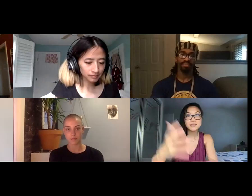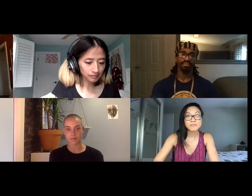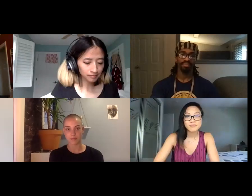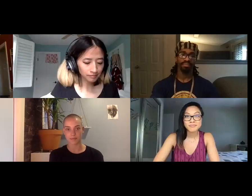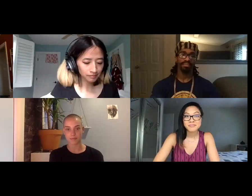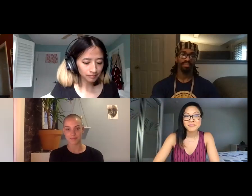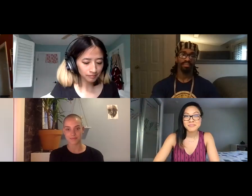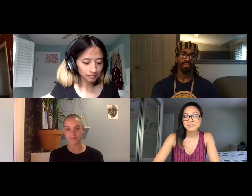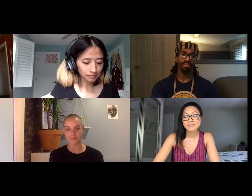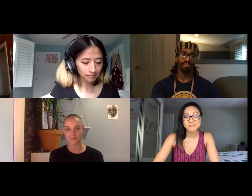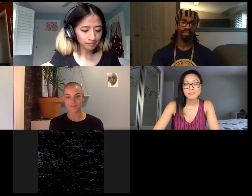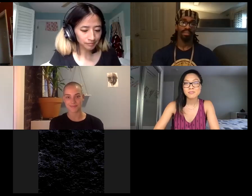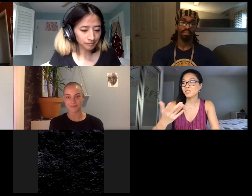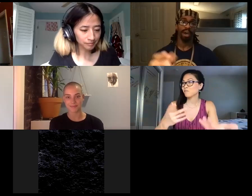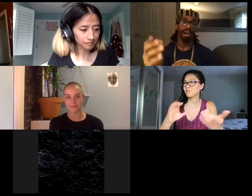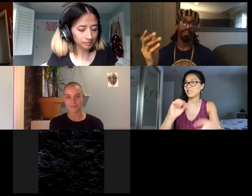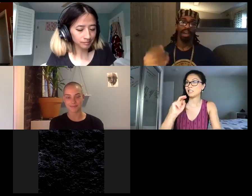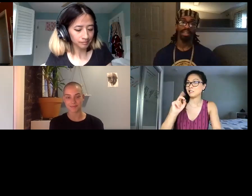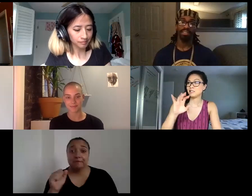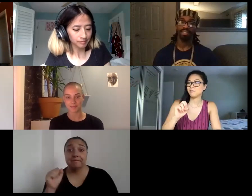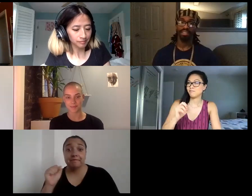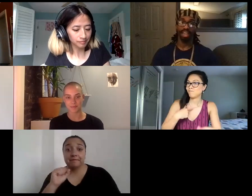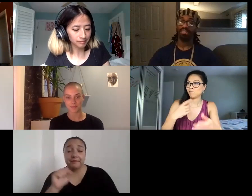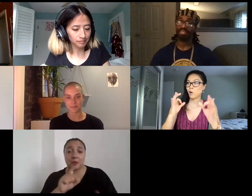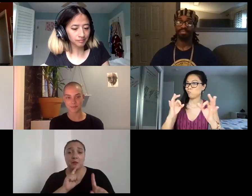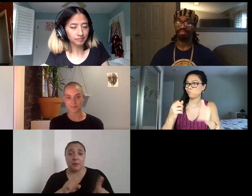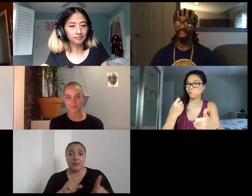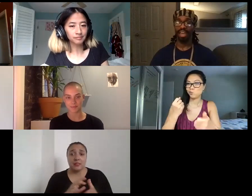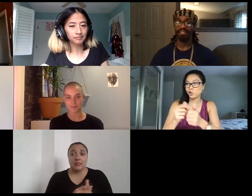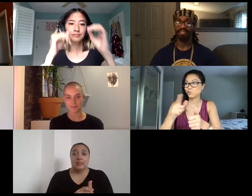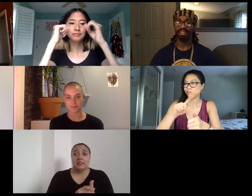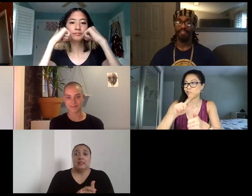responses anybody? >> Mine is yes, and